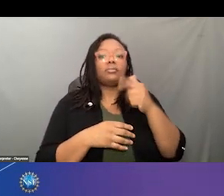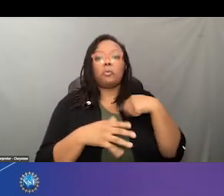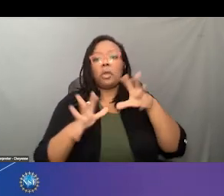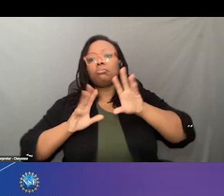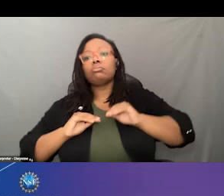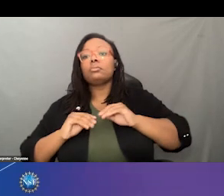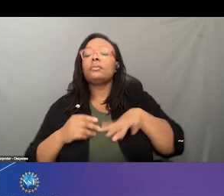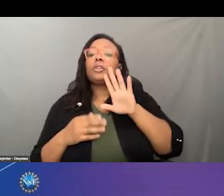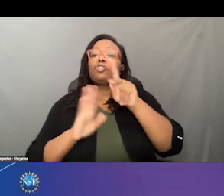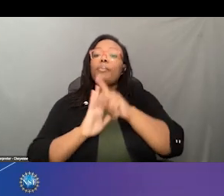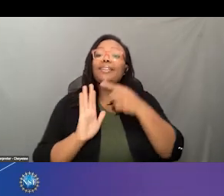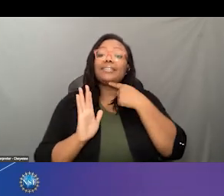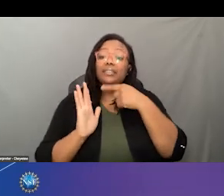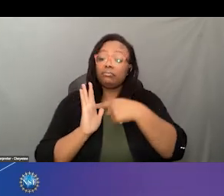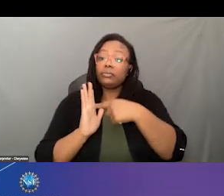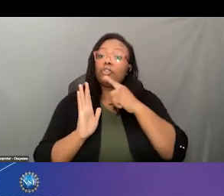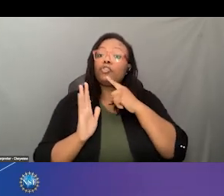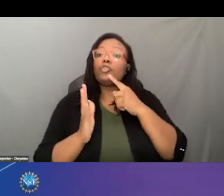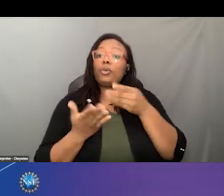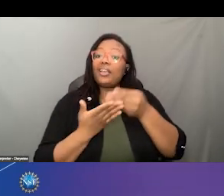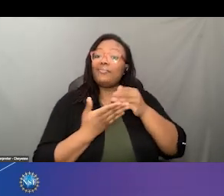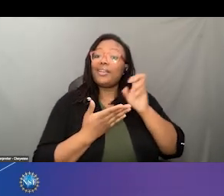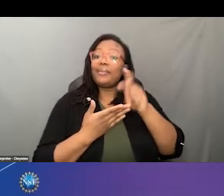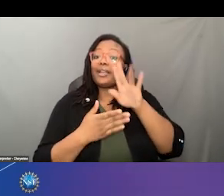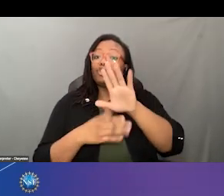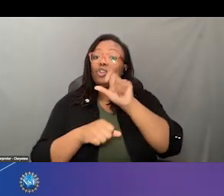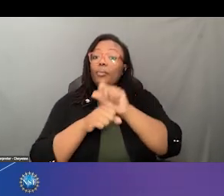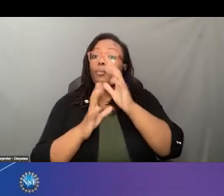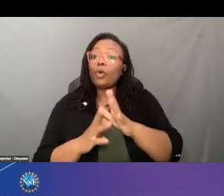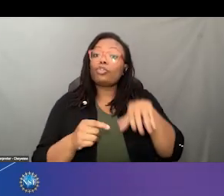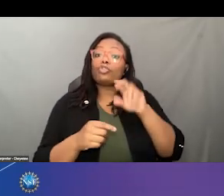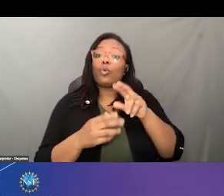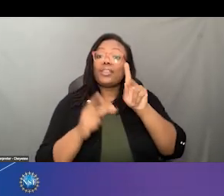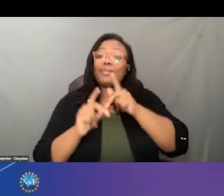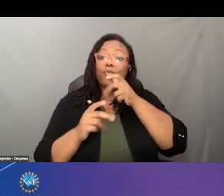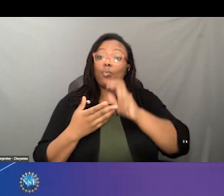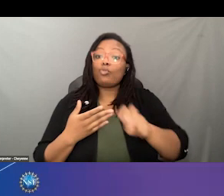If your policy says that you will reimburse your employees or the people traveling,